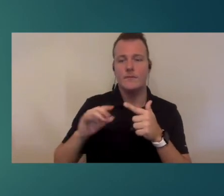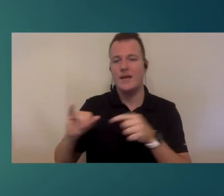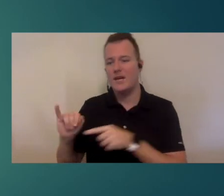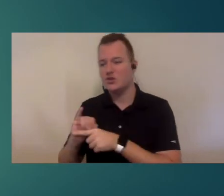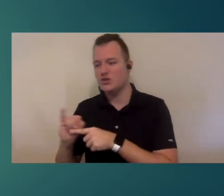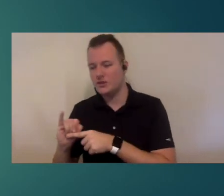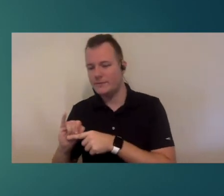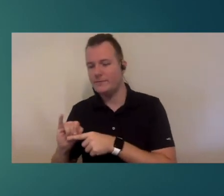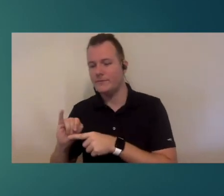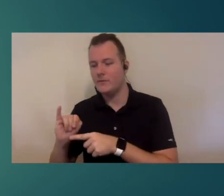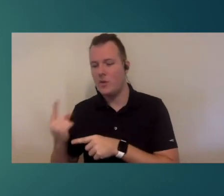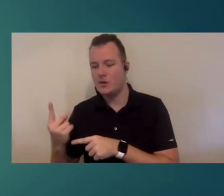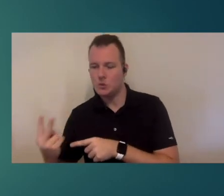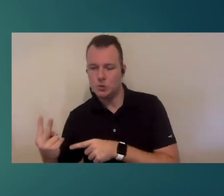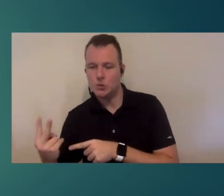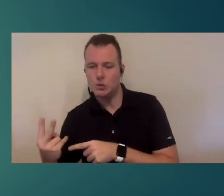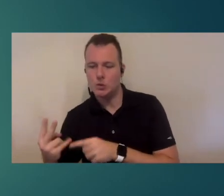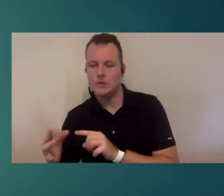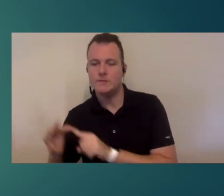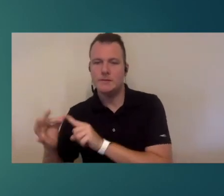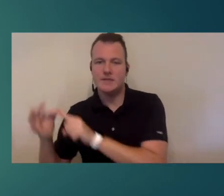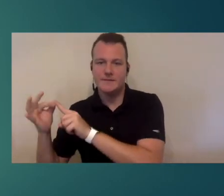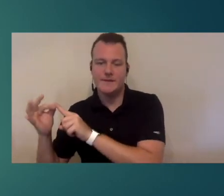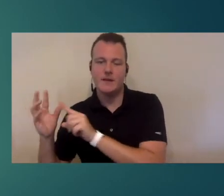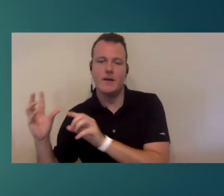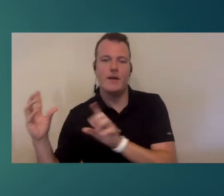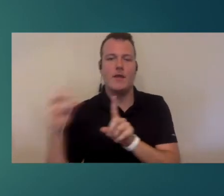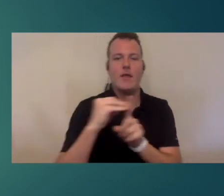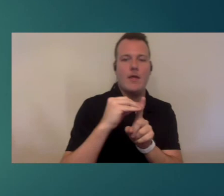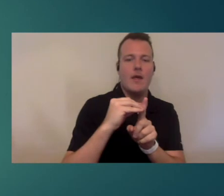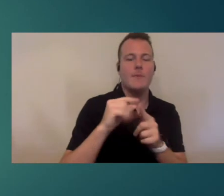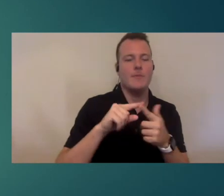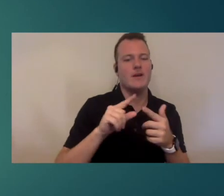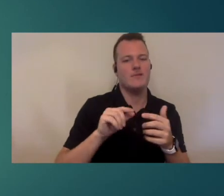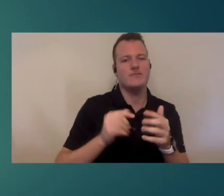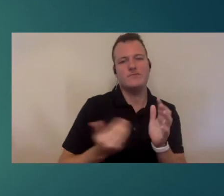fourth-year position. But again your main emphasis is going to be in your fourth